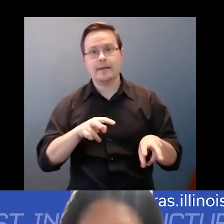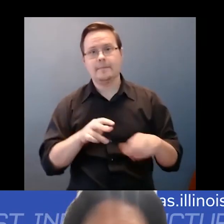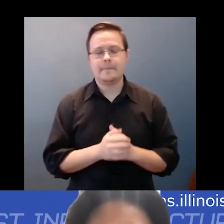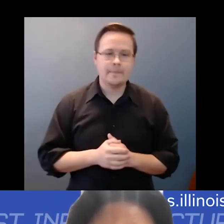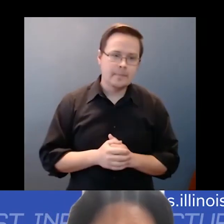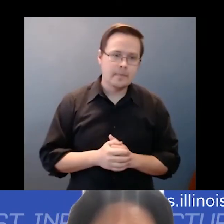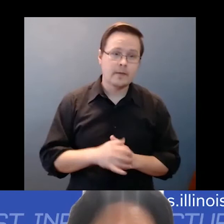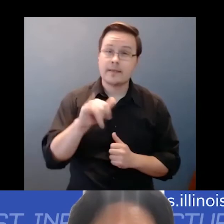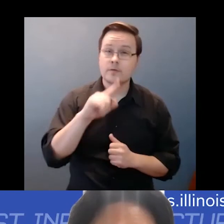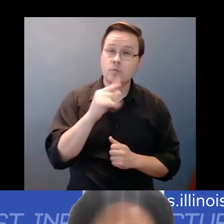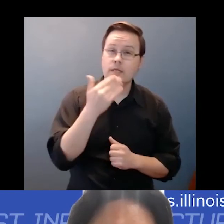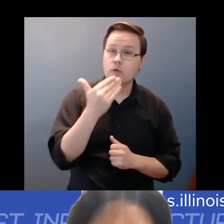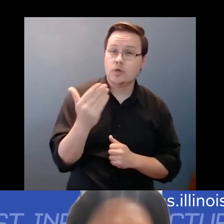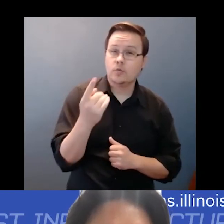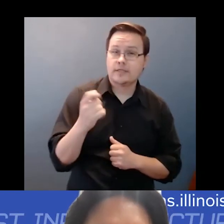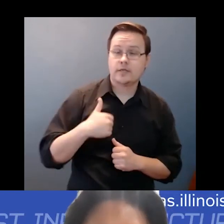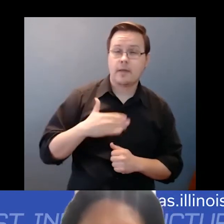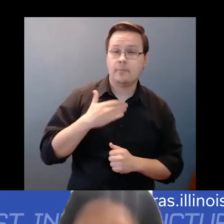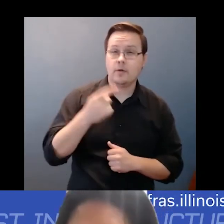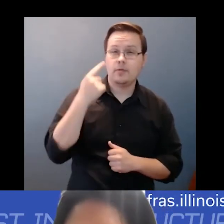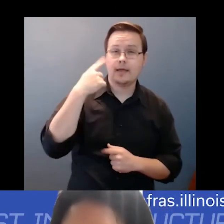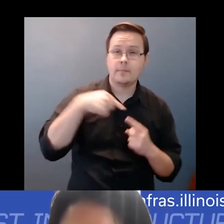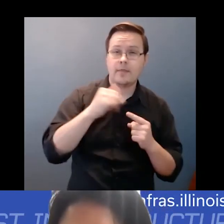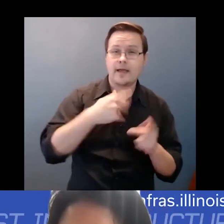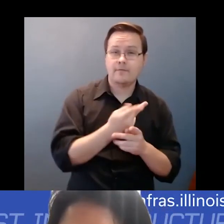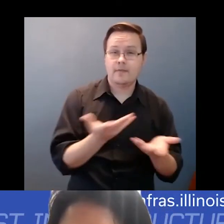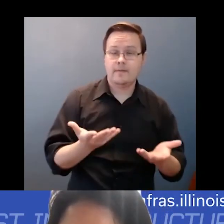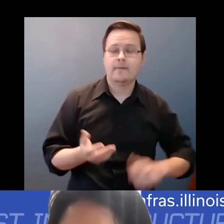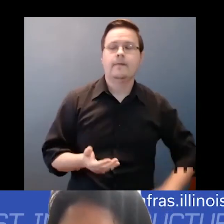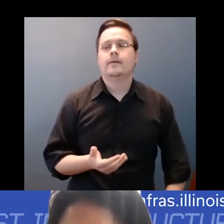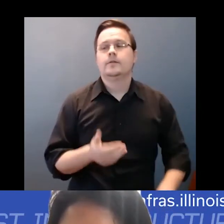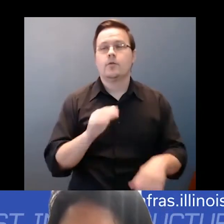That's a really good question. I'm really glad you're, you're thinking about those things.